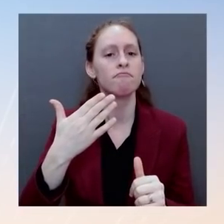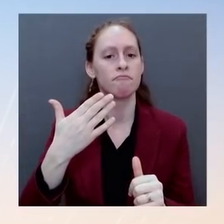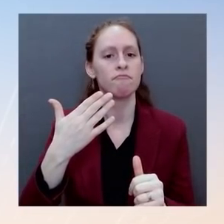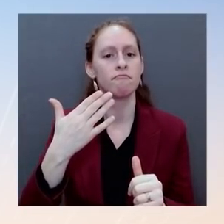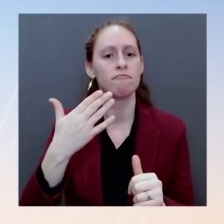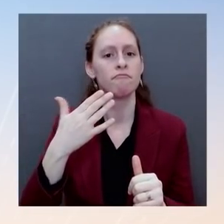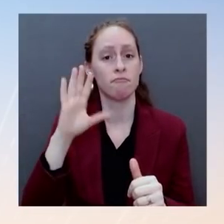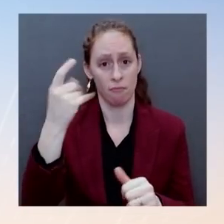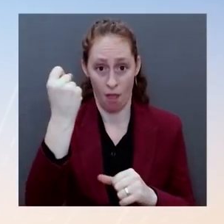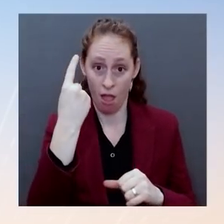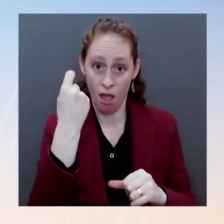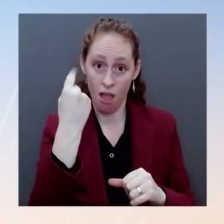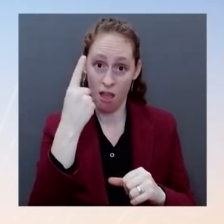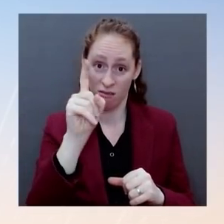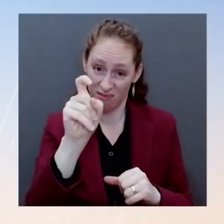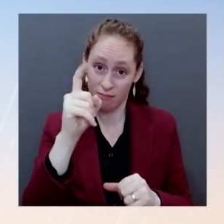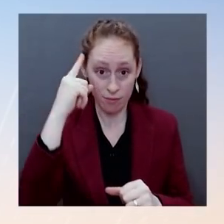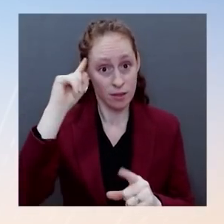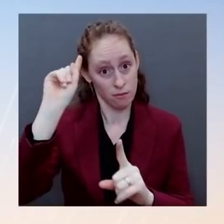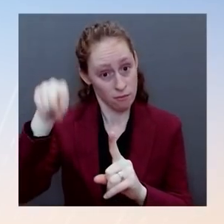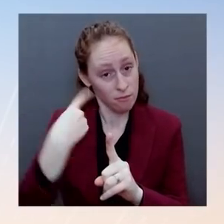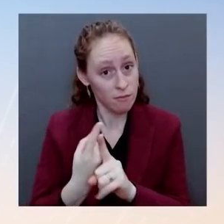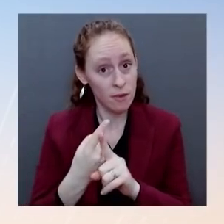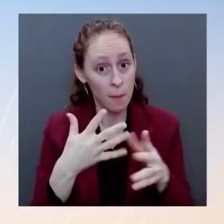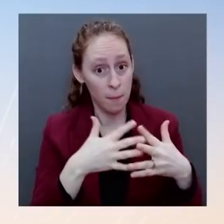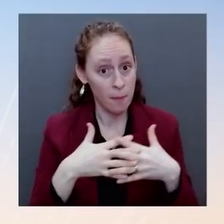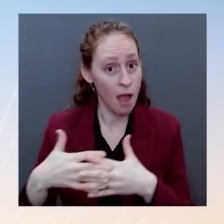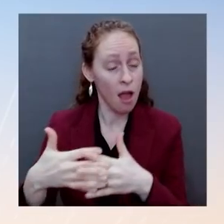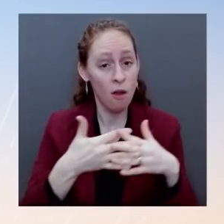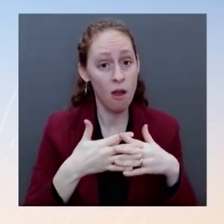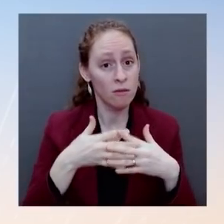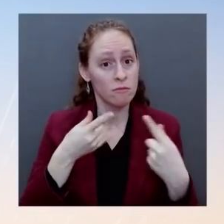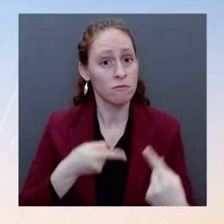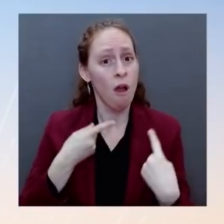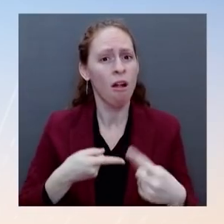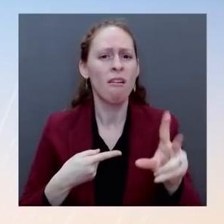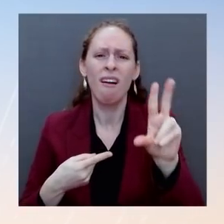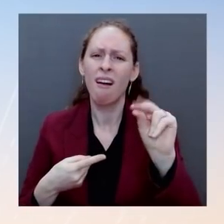and the issues that that has raised. Certainly the supply chain challenges